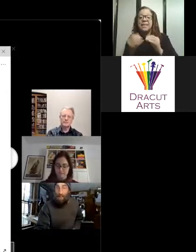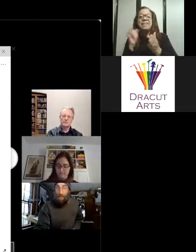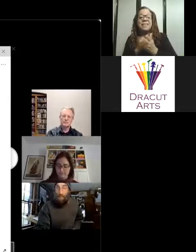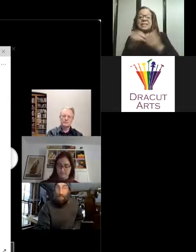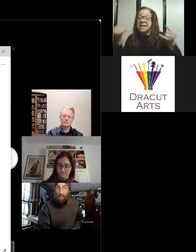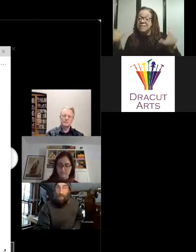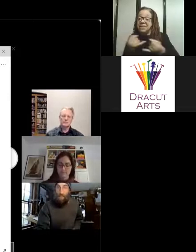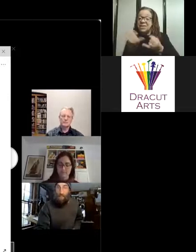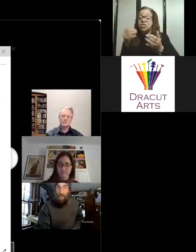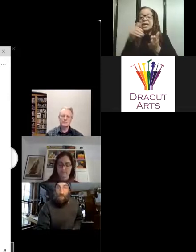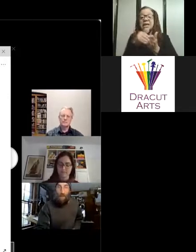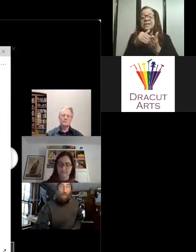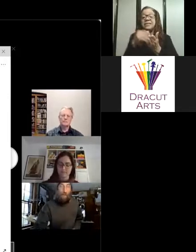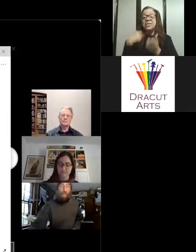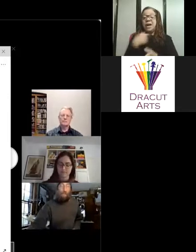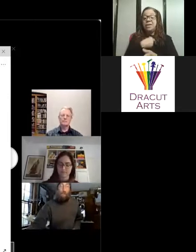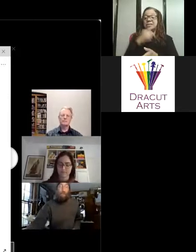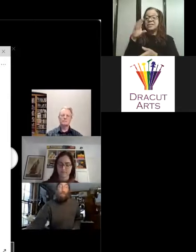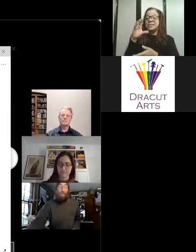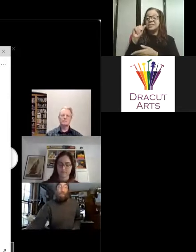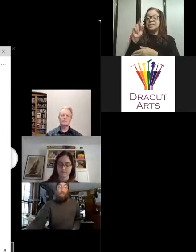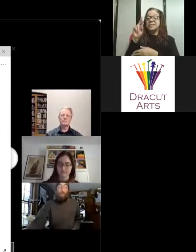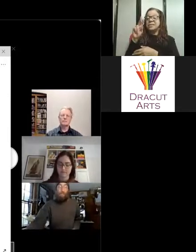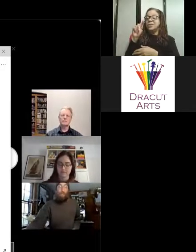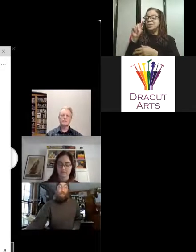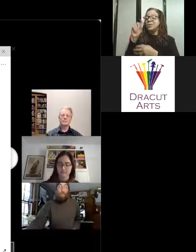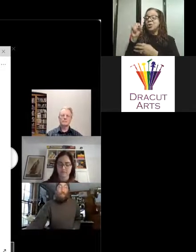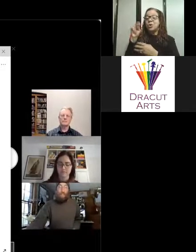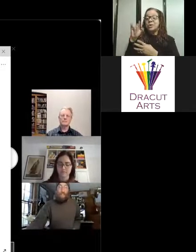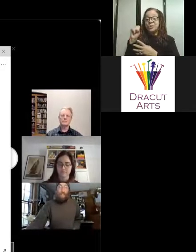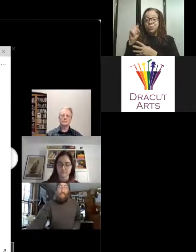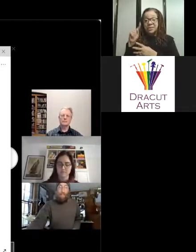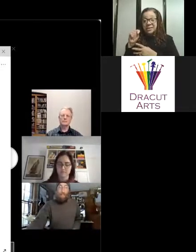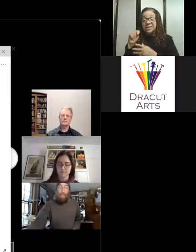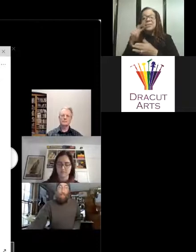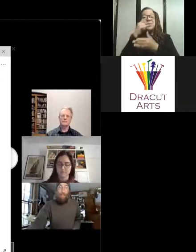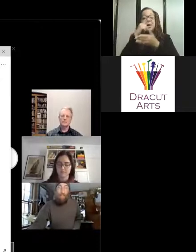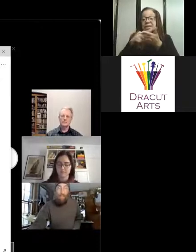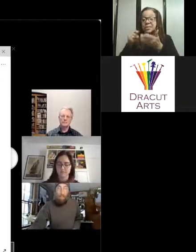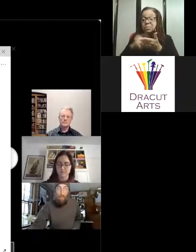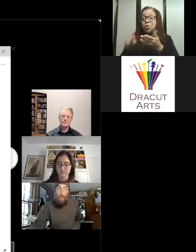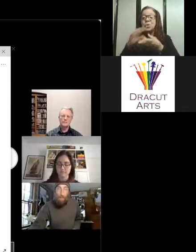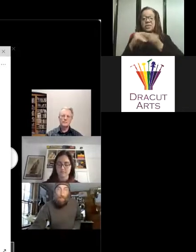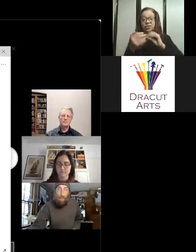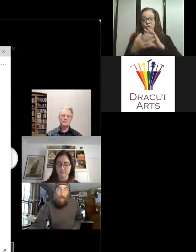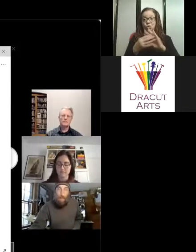to us cartoonists, to explore those stories, learn some of them, and bring their voices in, uh,